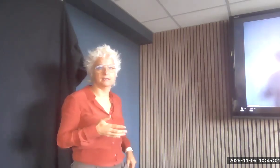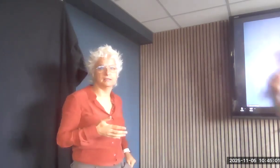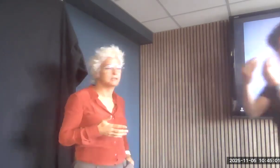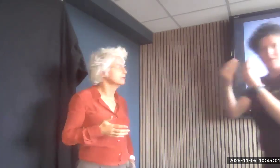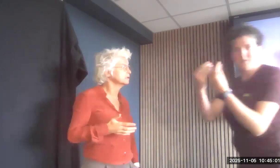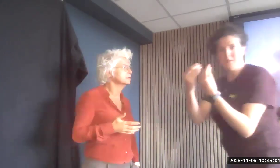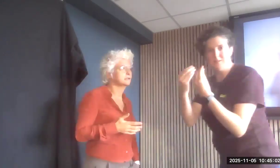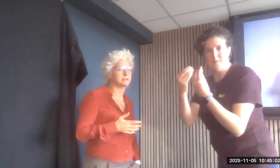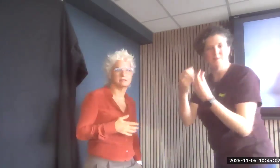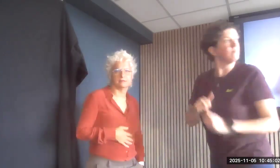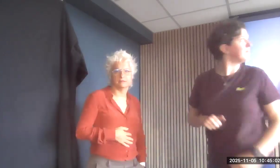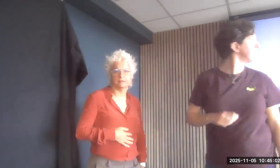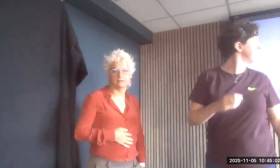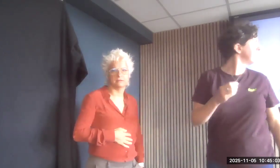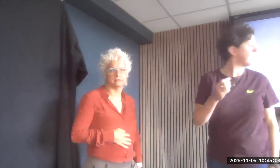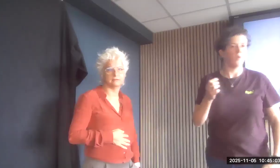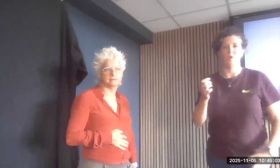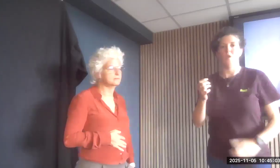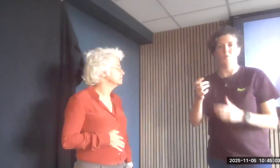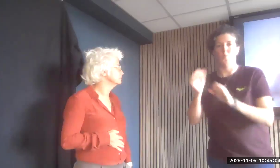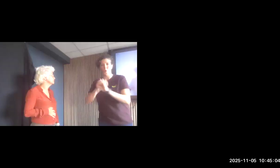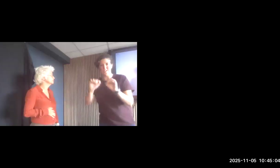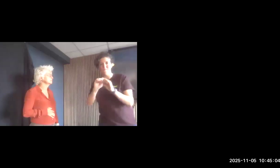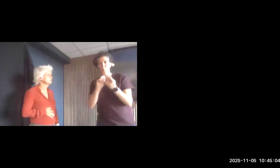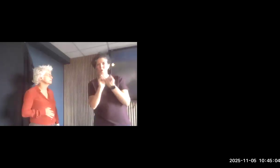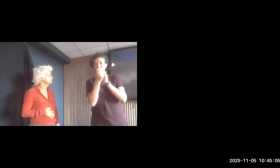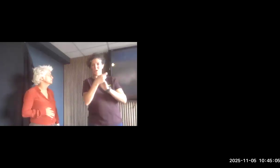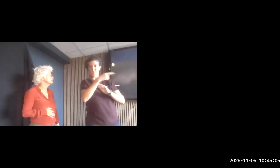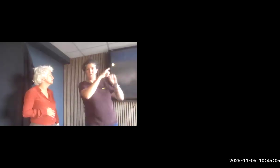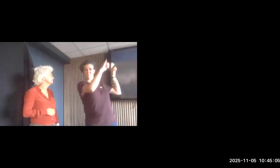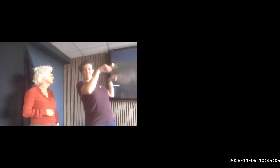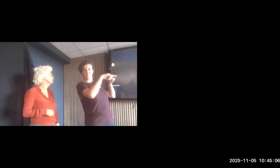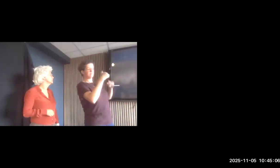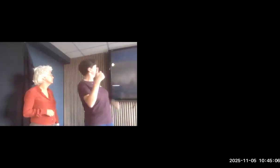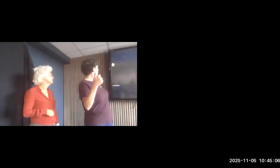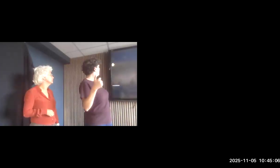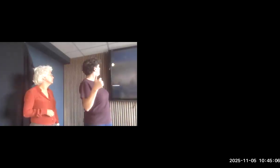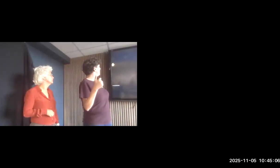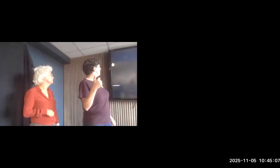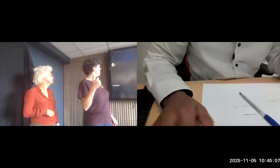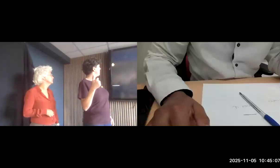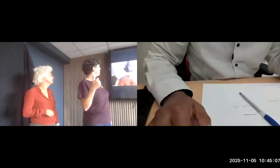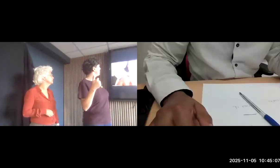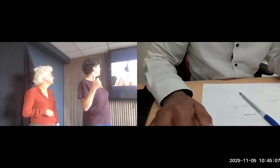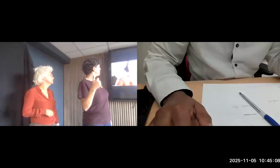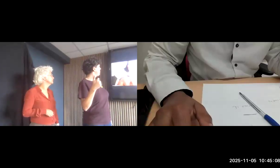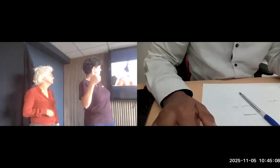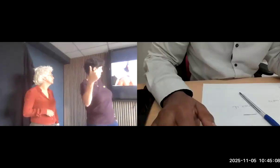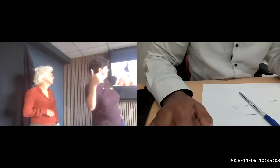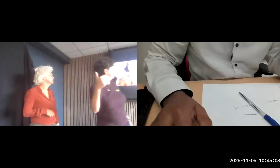… Okay, we're just waiting to switch to the screen.